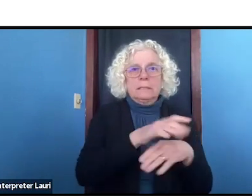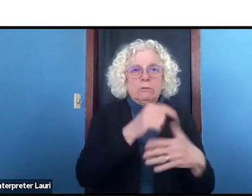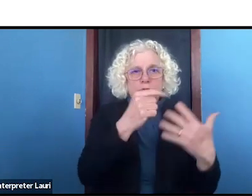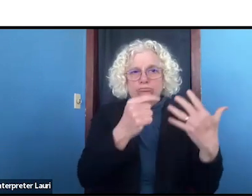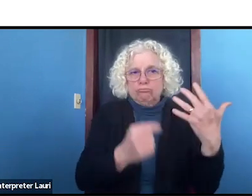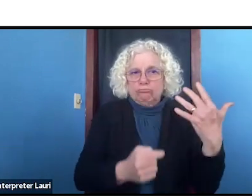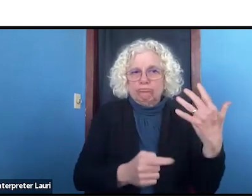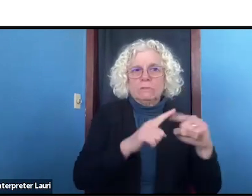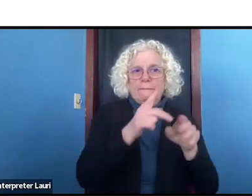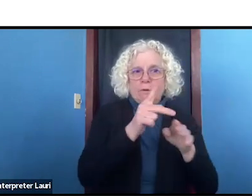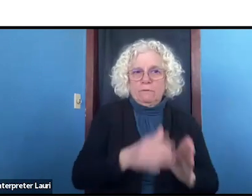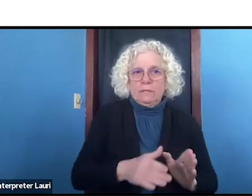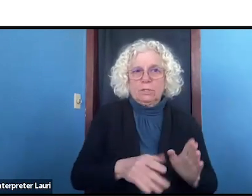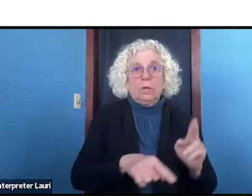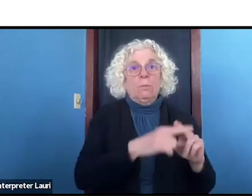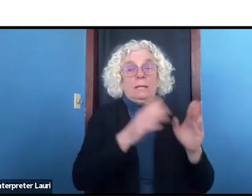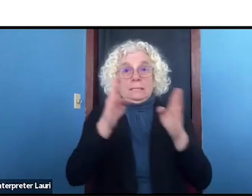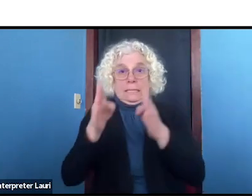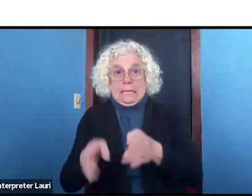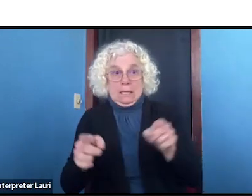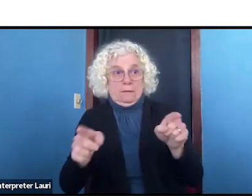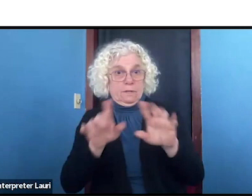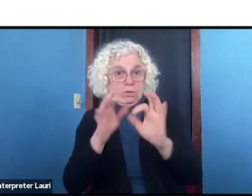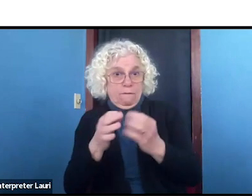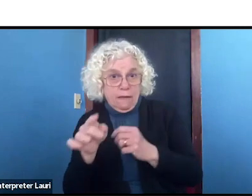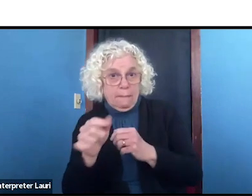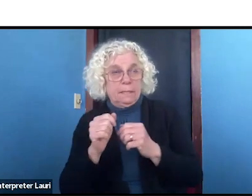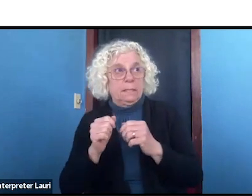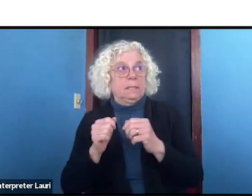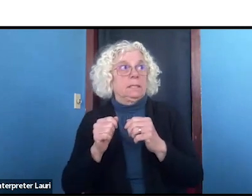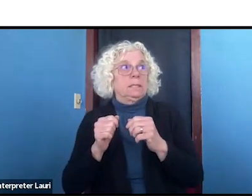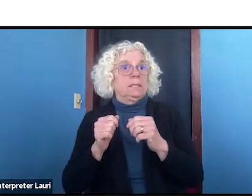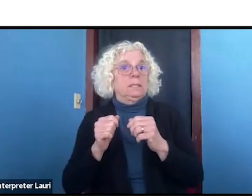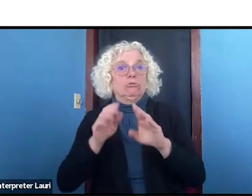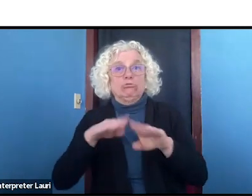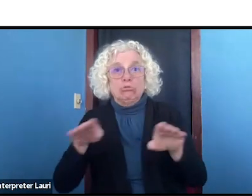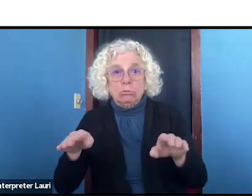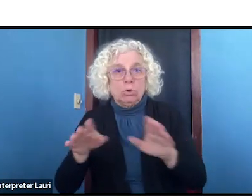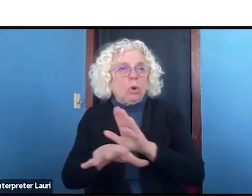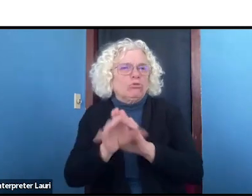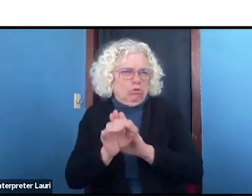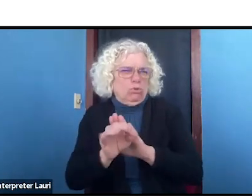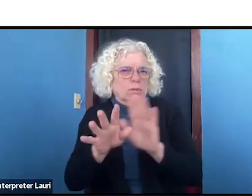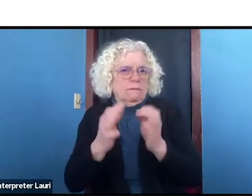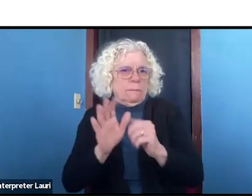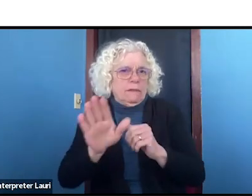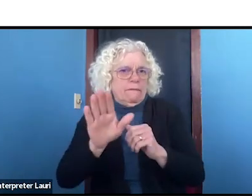or and the individual and or the family or the or the chosen family and to promote the attainment